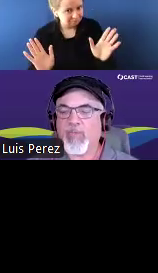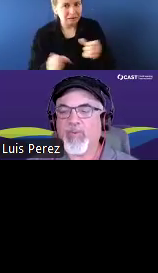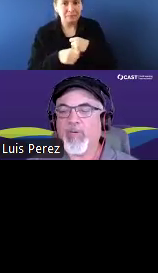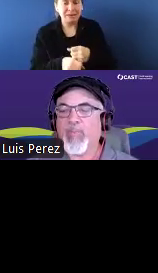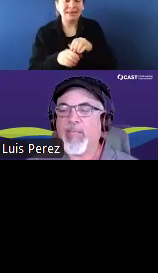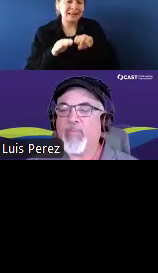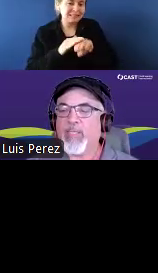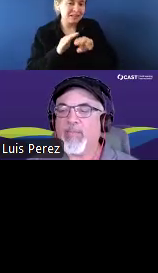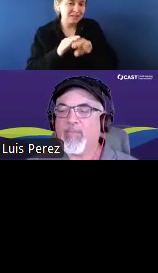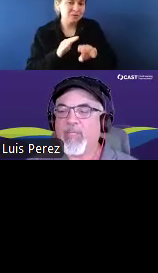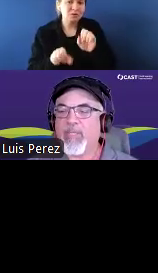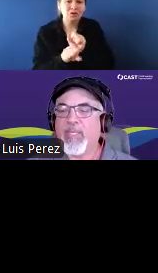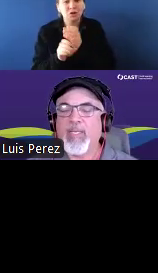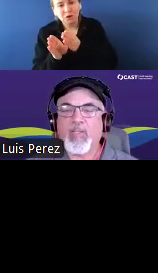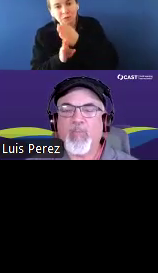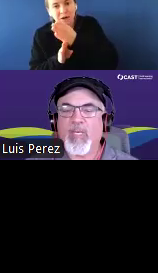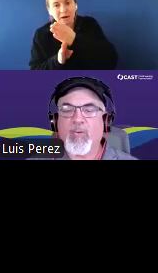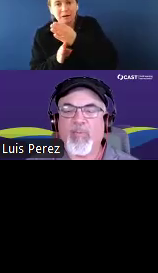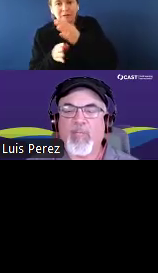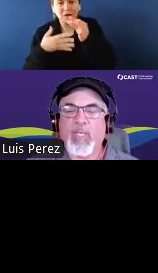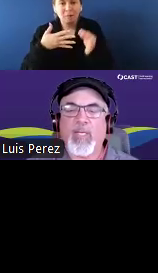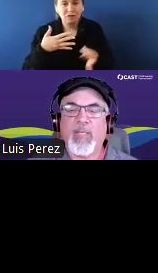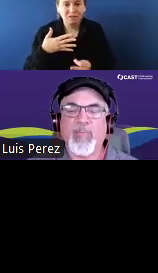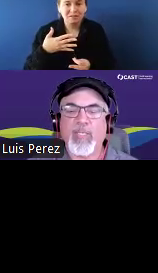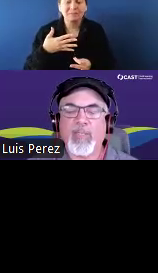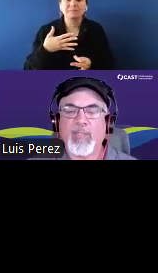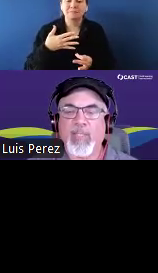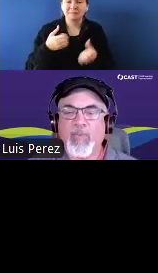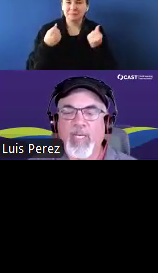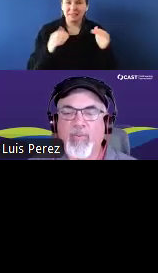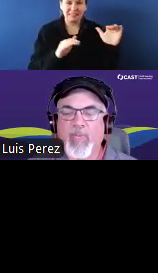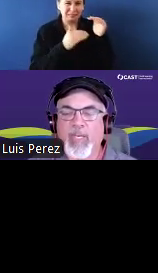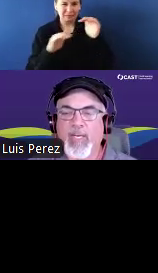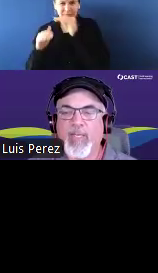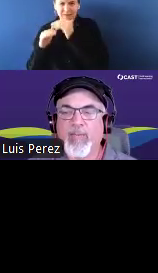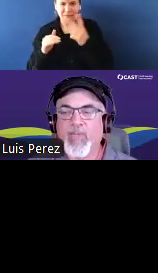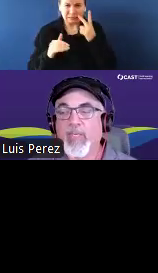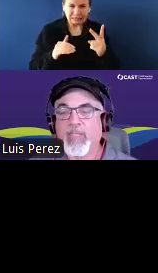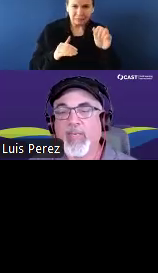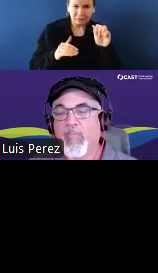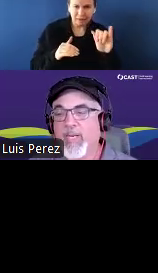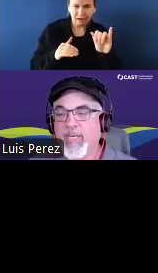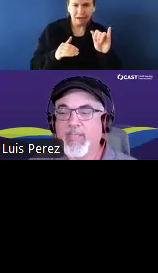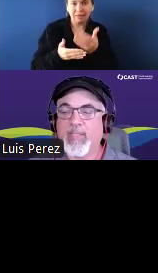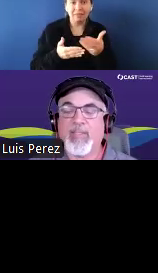career pathways, right? So many of the limitations that we have with AI, with things like bias and